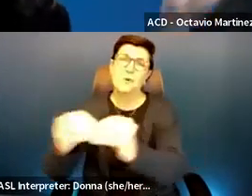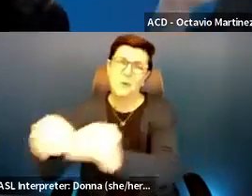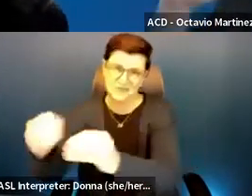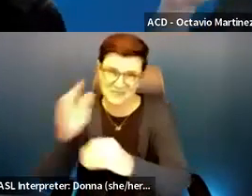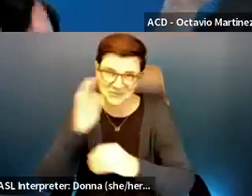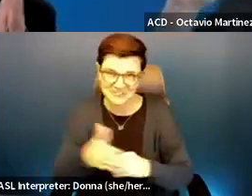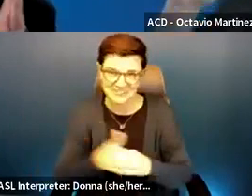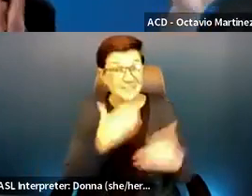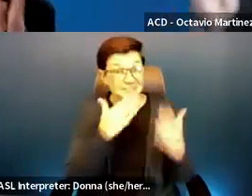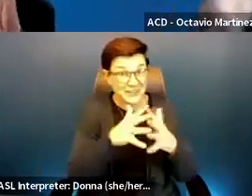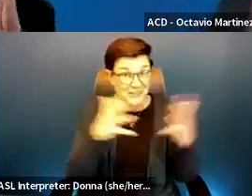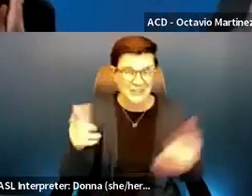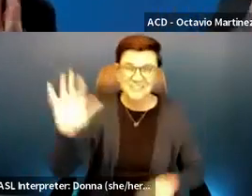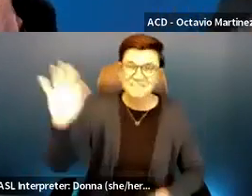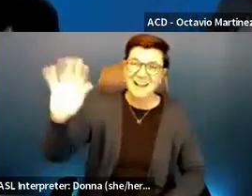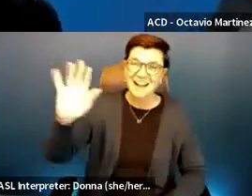Thank you all, everyone.